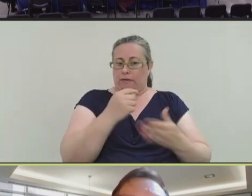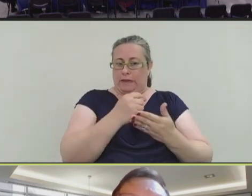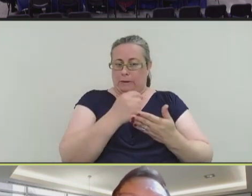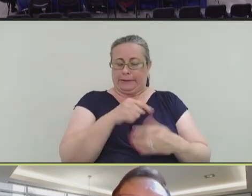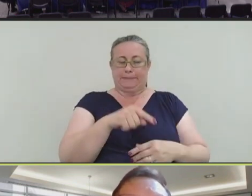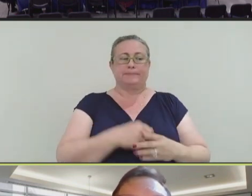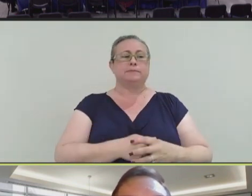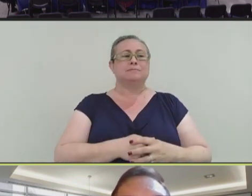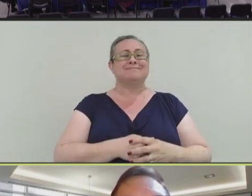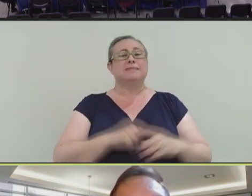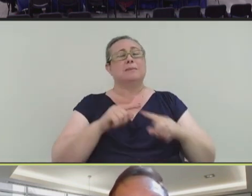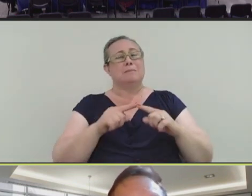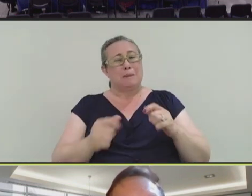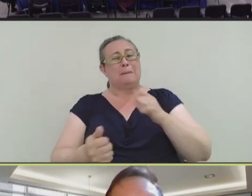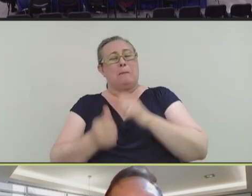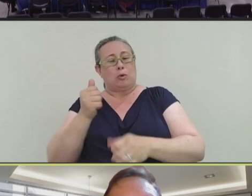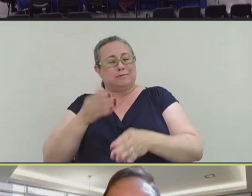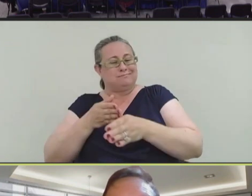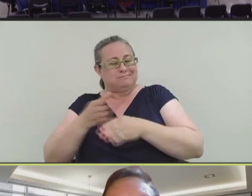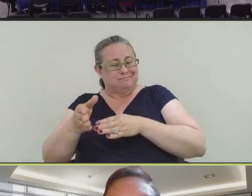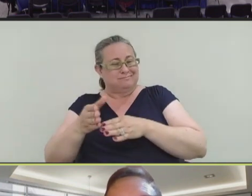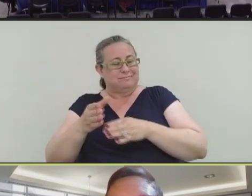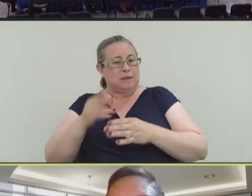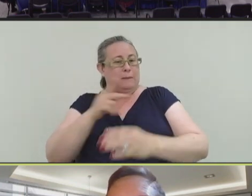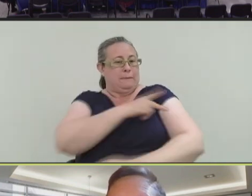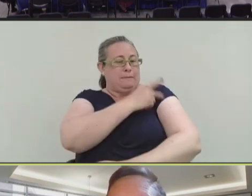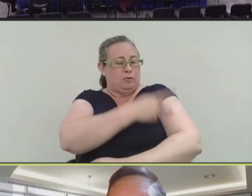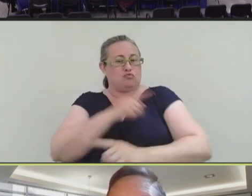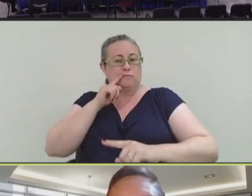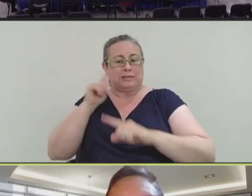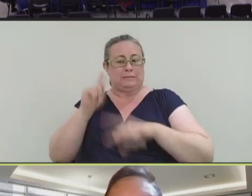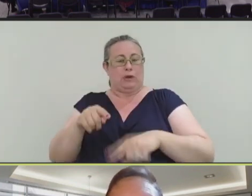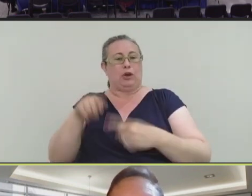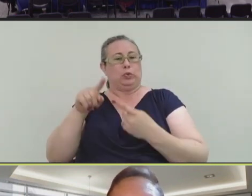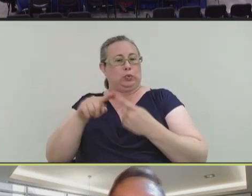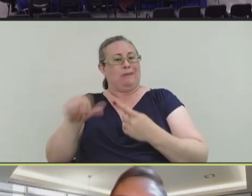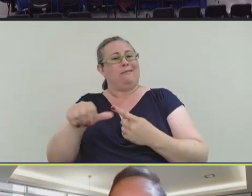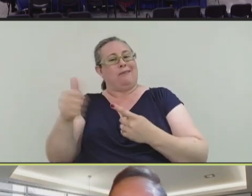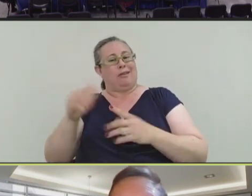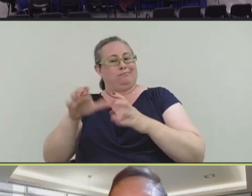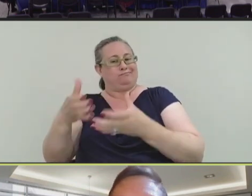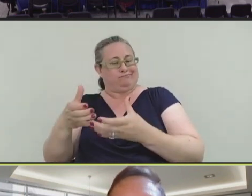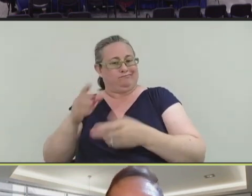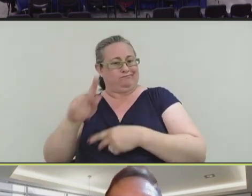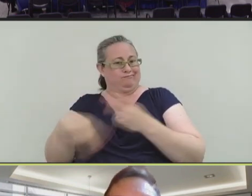But the vast majority of cancer patients respond to another category, the other category of